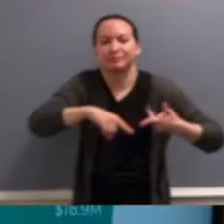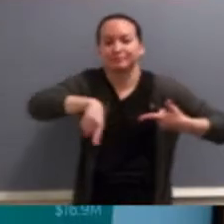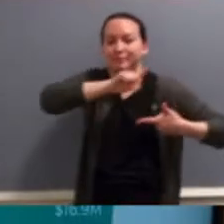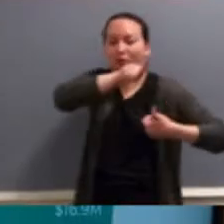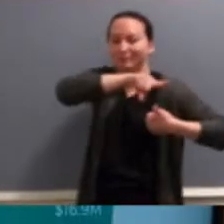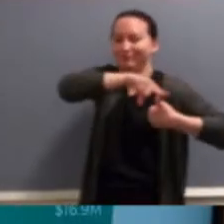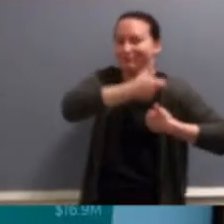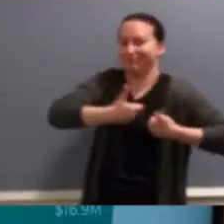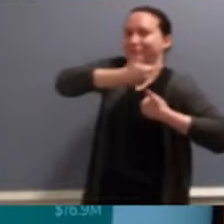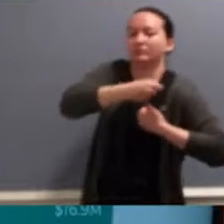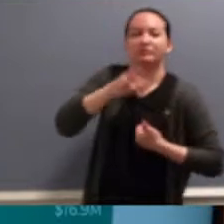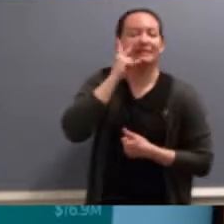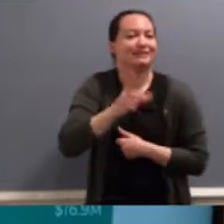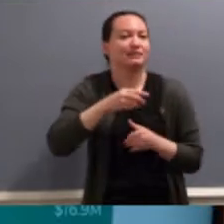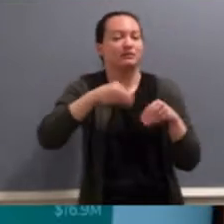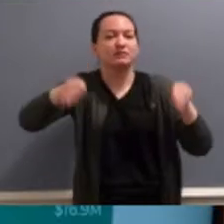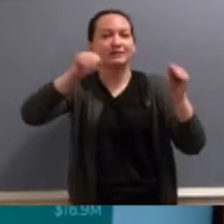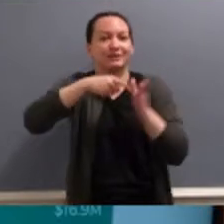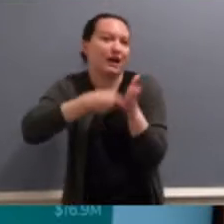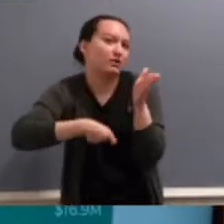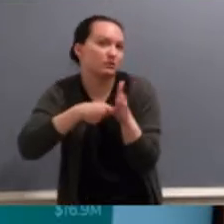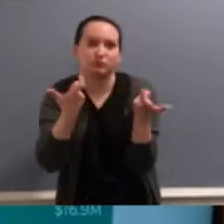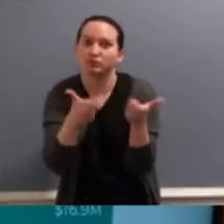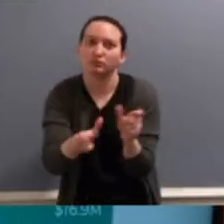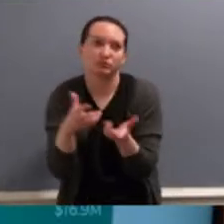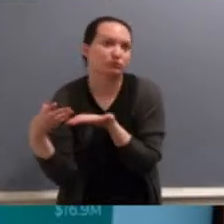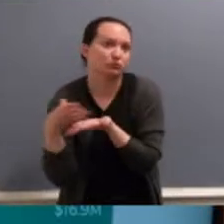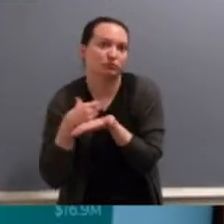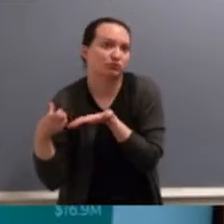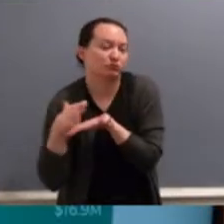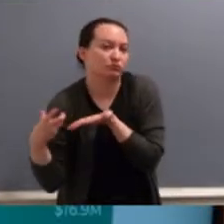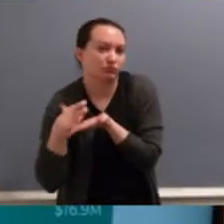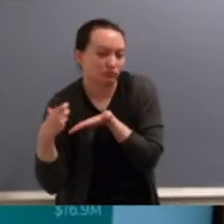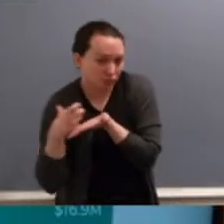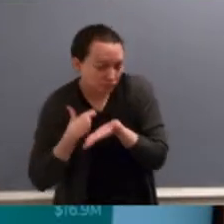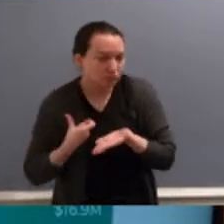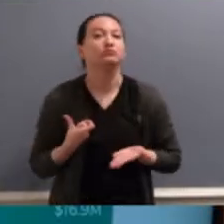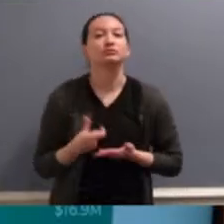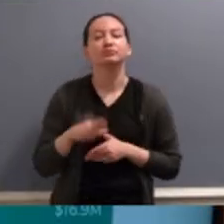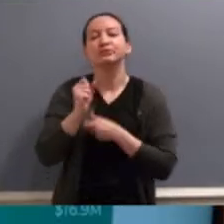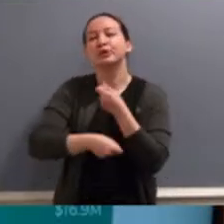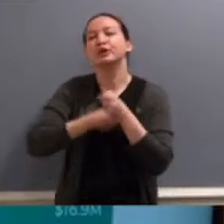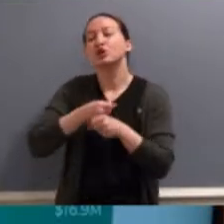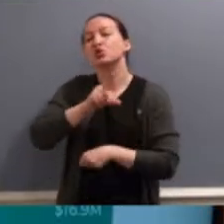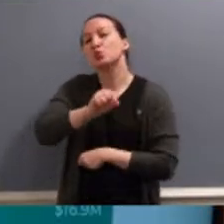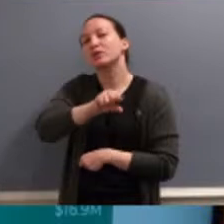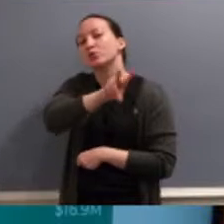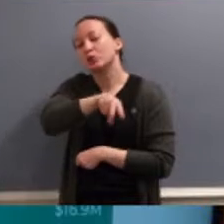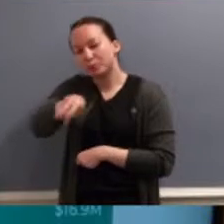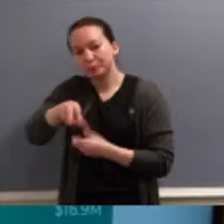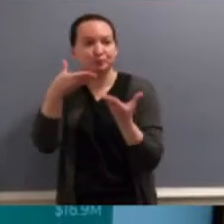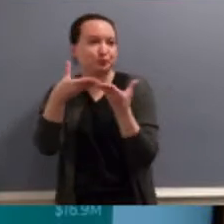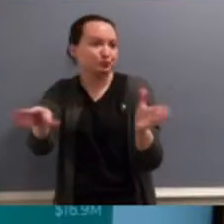you can see that sales tax is by far the largest source of revenue in the 2020 general fund budget